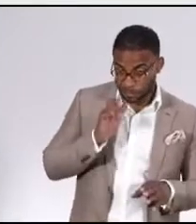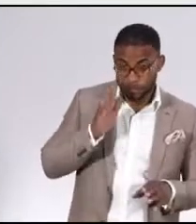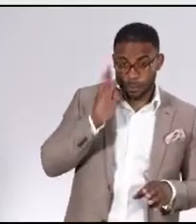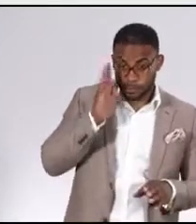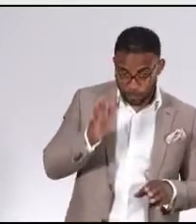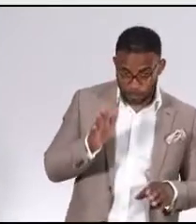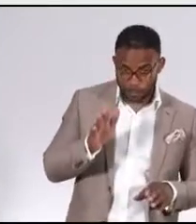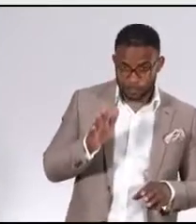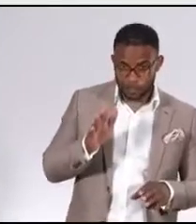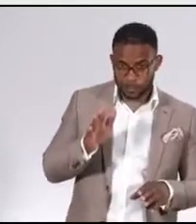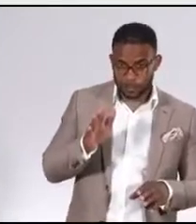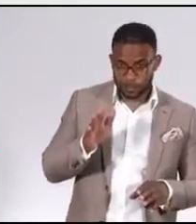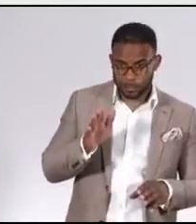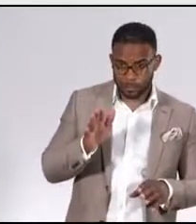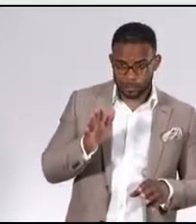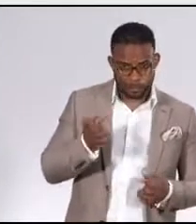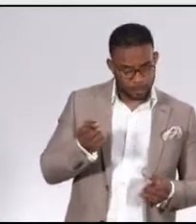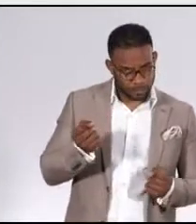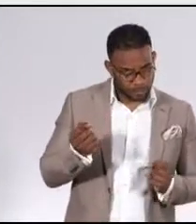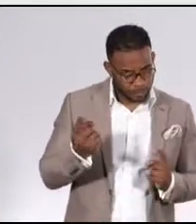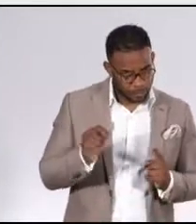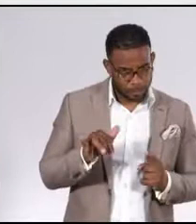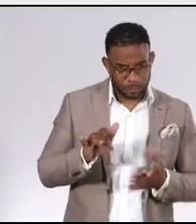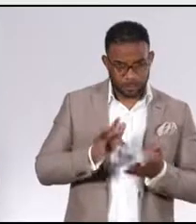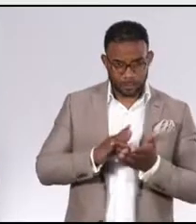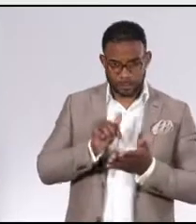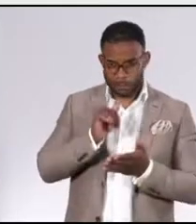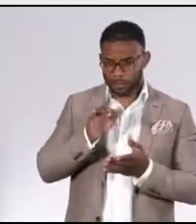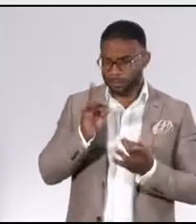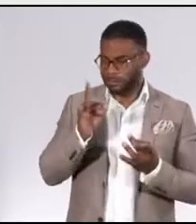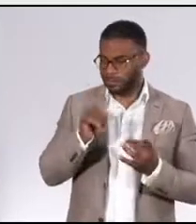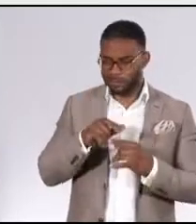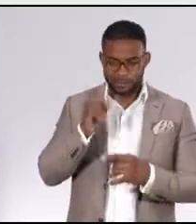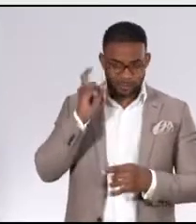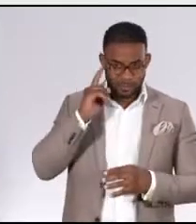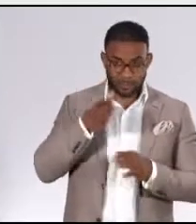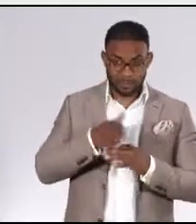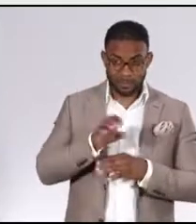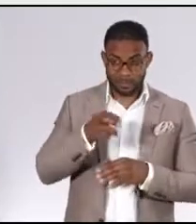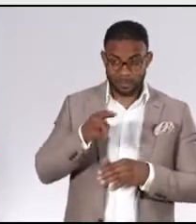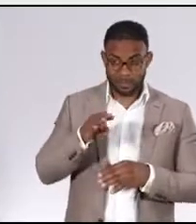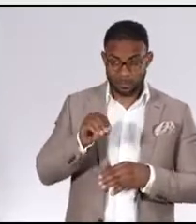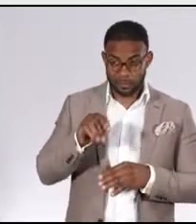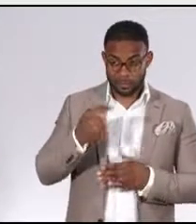uh relate to that medication that was toxic to the year after chemotherapy. Mhm